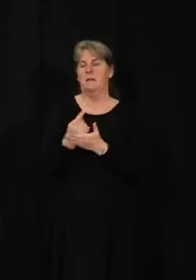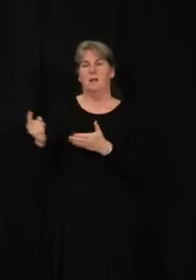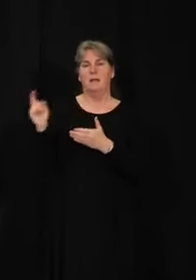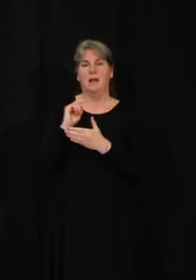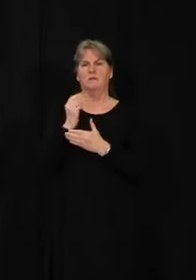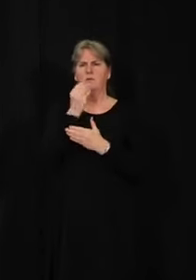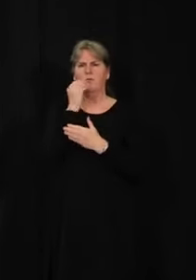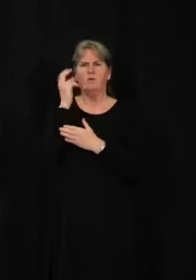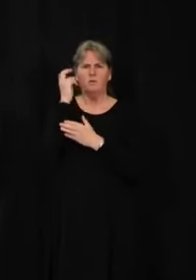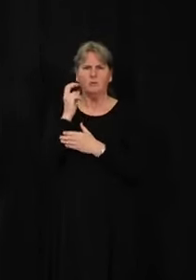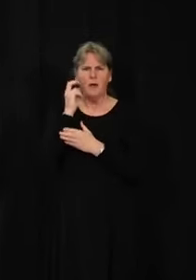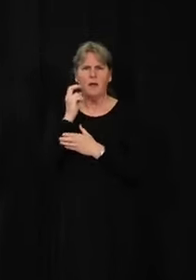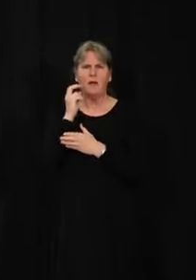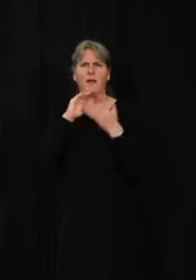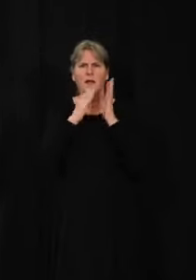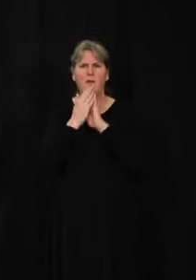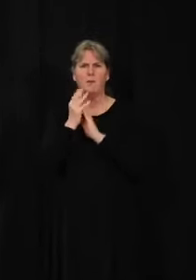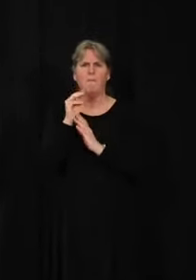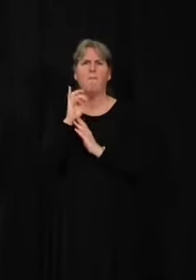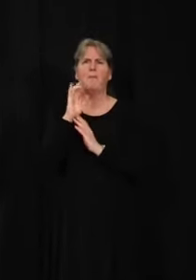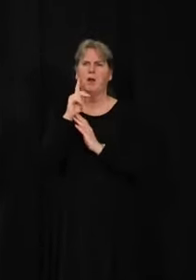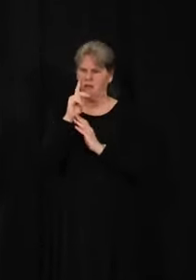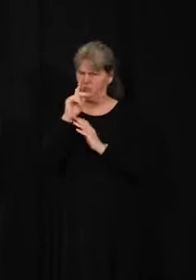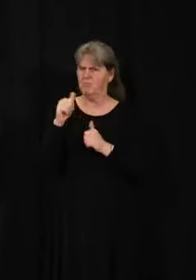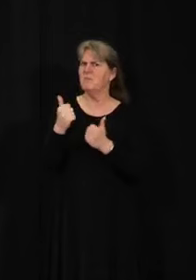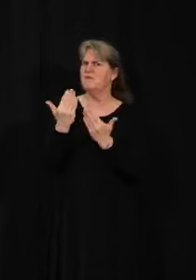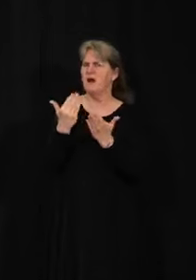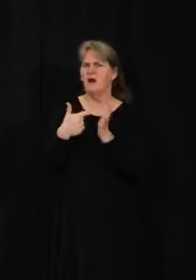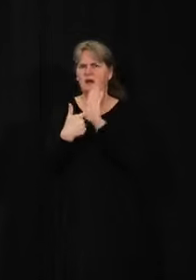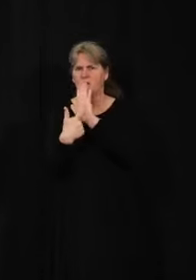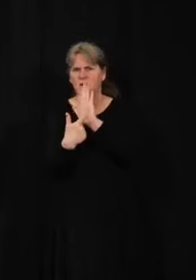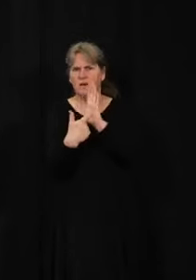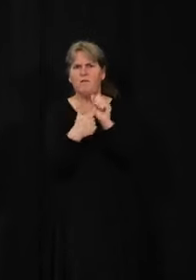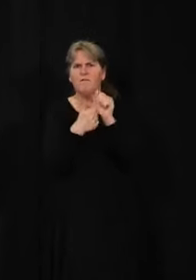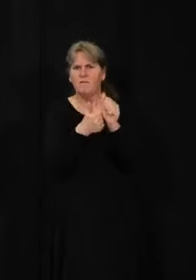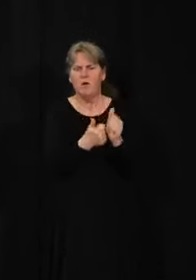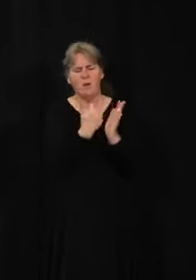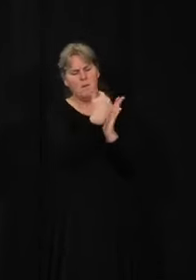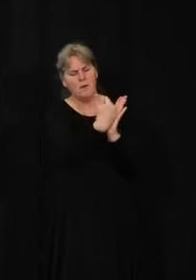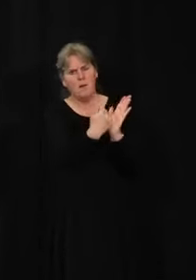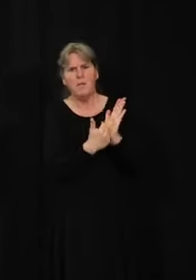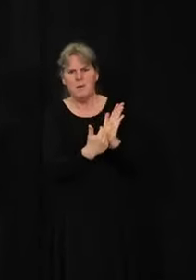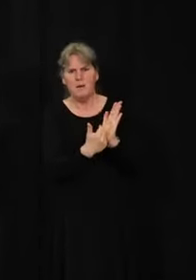and community markets were provided with guidelines of how to operate with the current